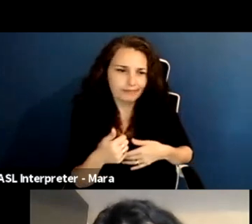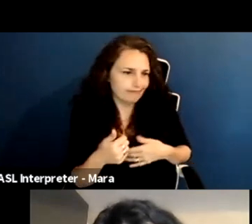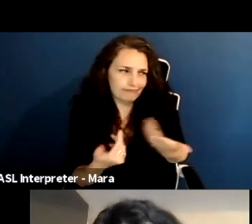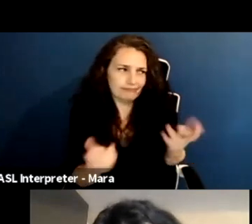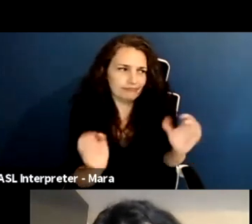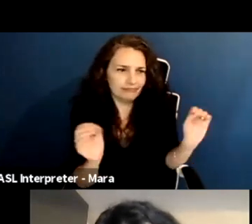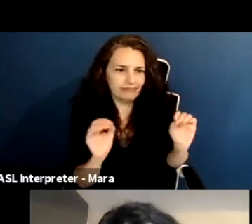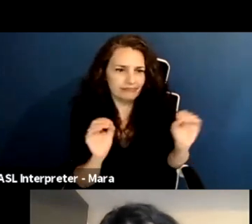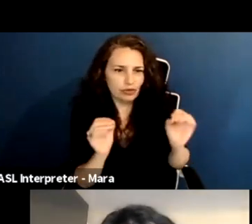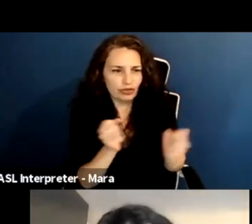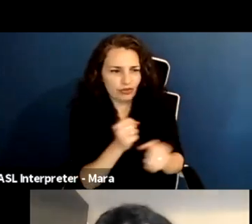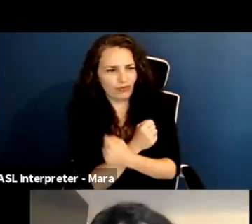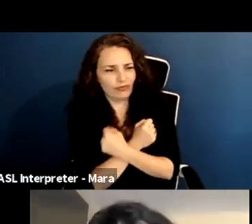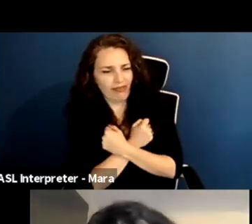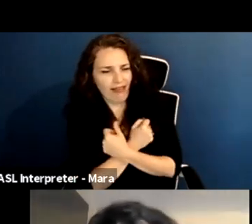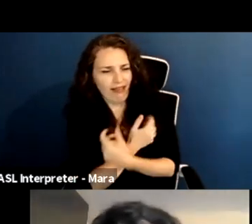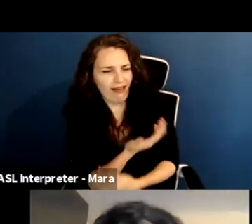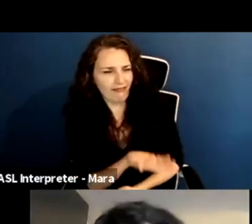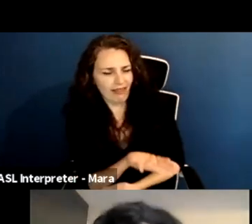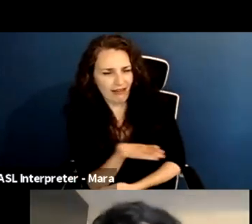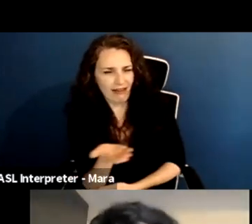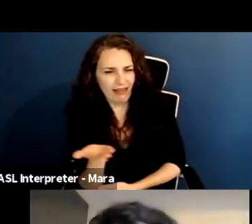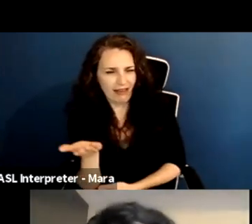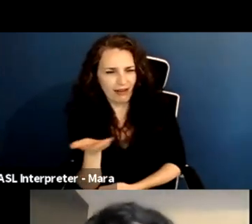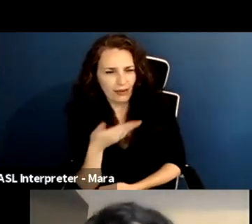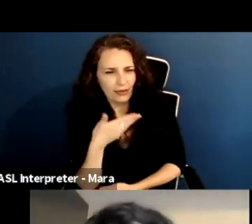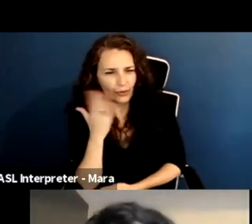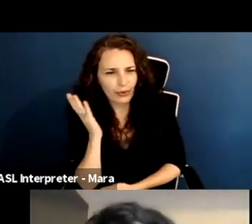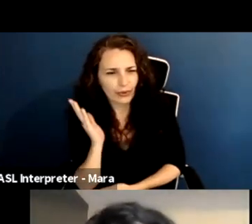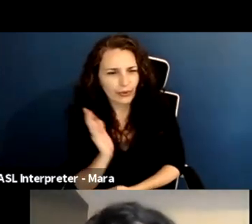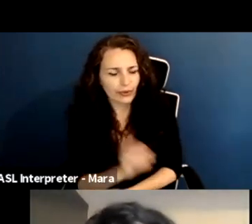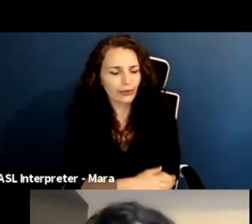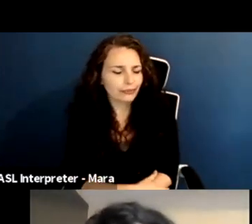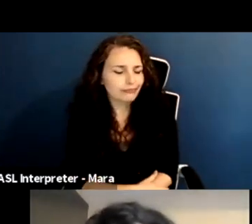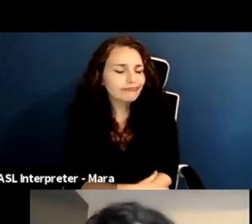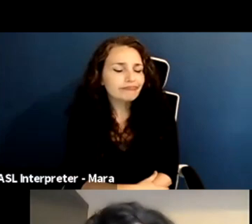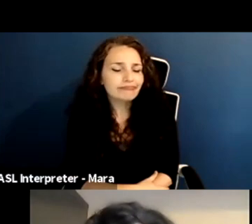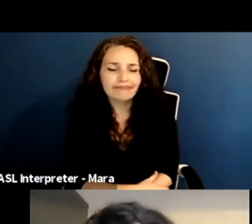there was no consideration for the impact